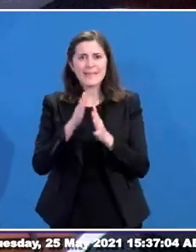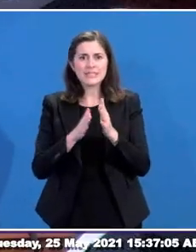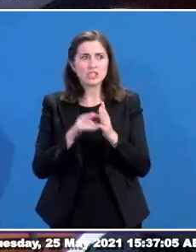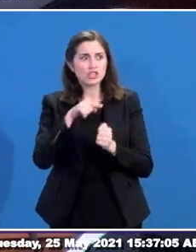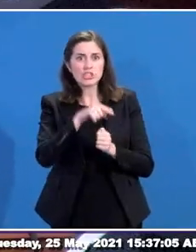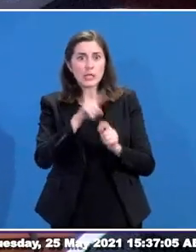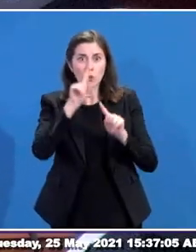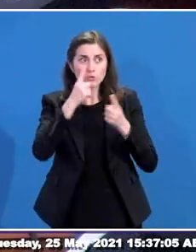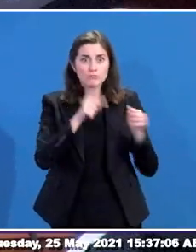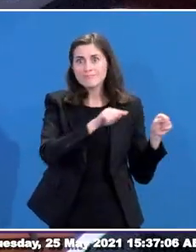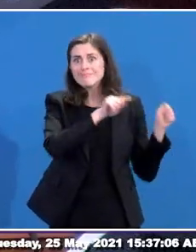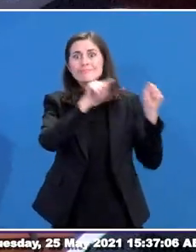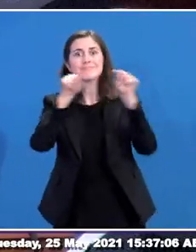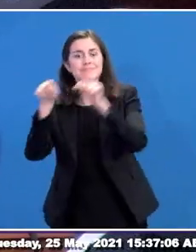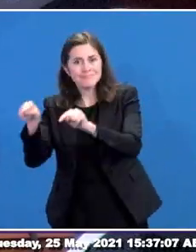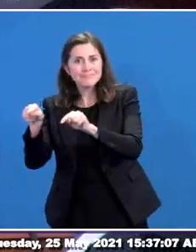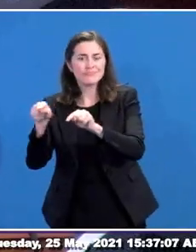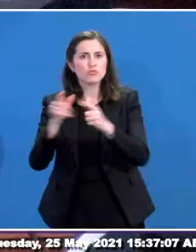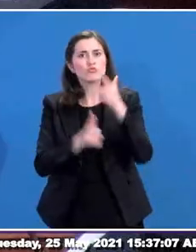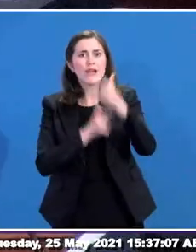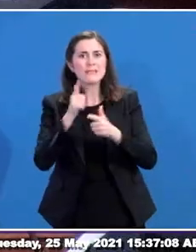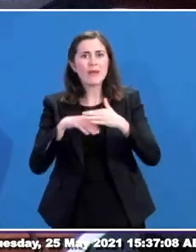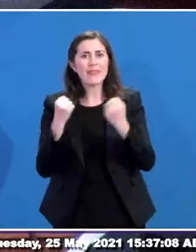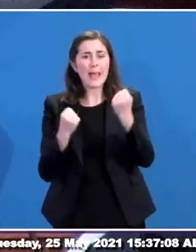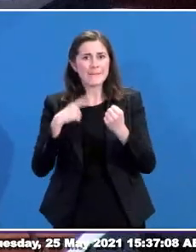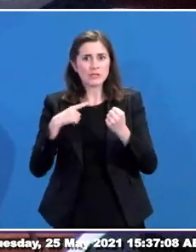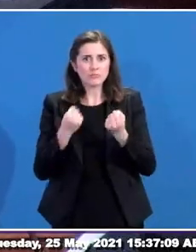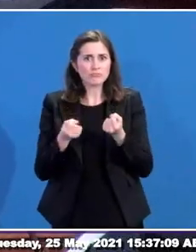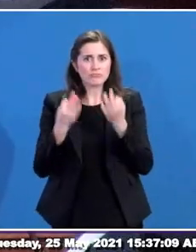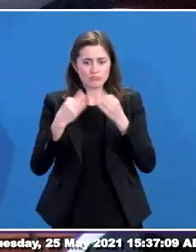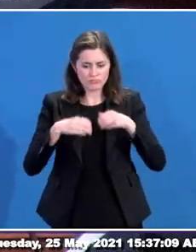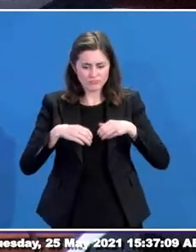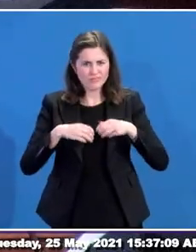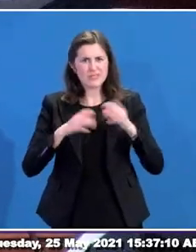To mitigate the concerns surrounding having no buckle guard, the staff did